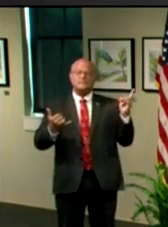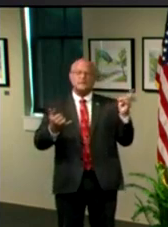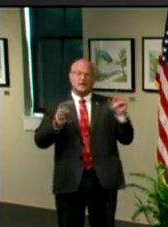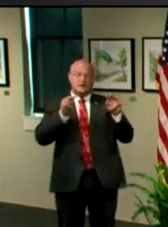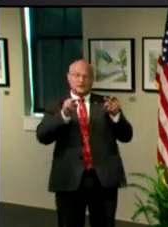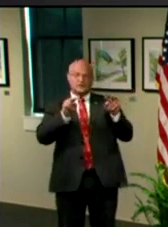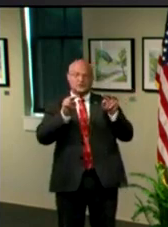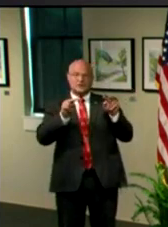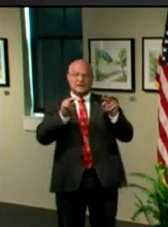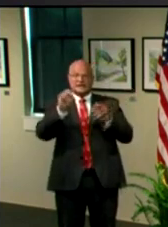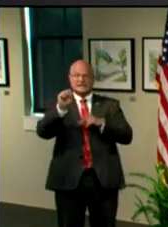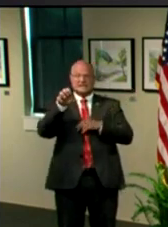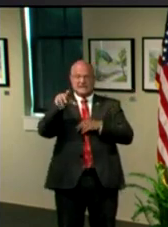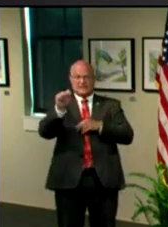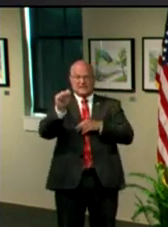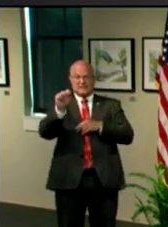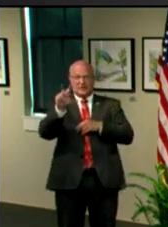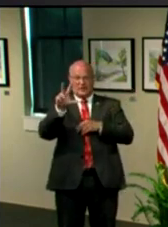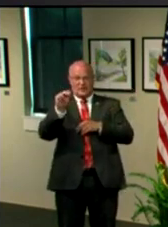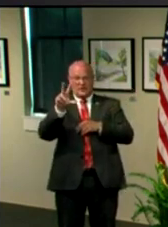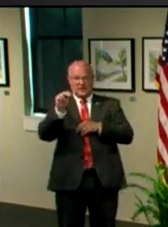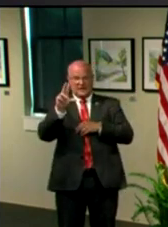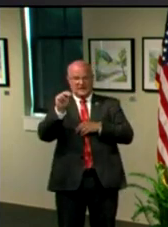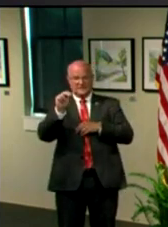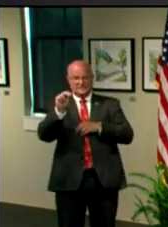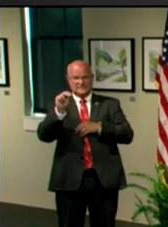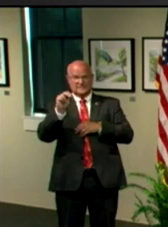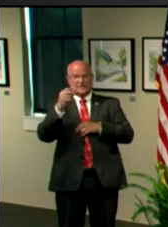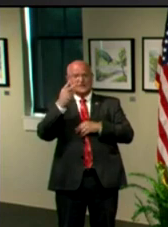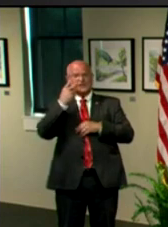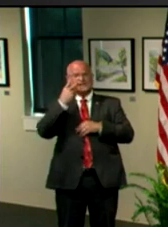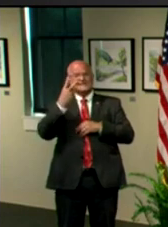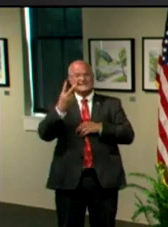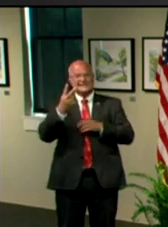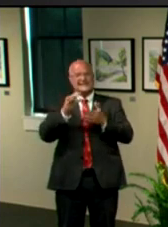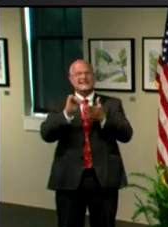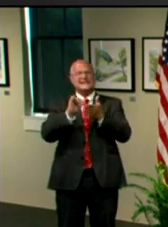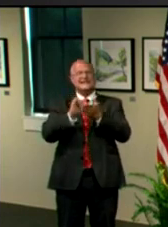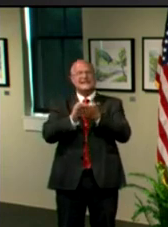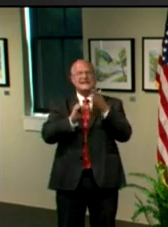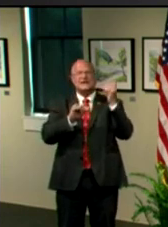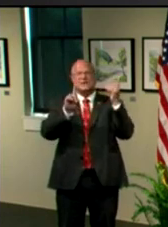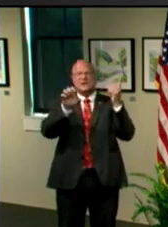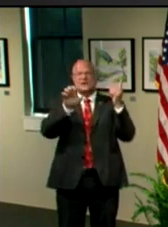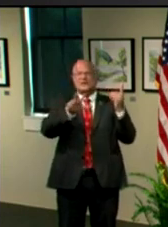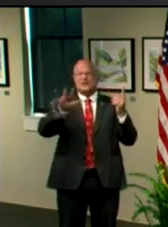NEEDED IN ARKANSAS IF THESE PROJECTIONS WERETRUE .